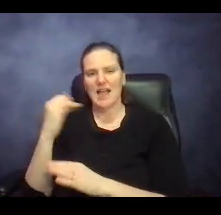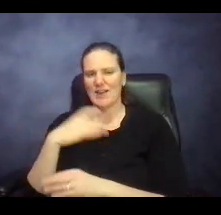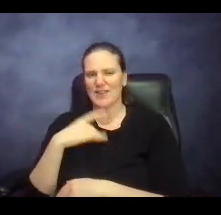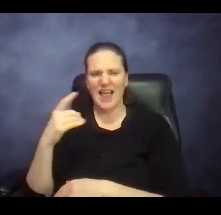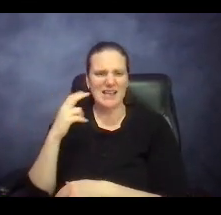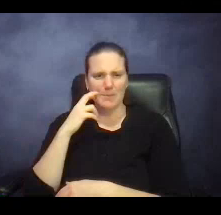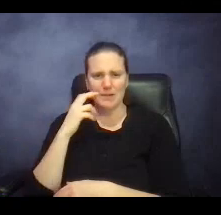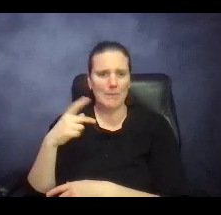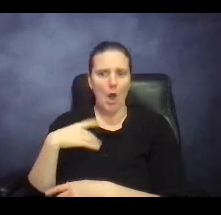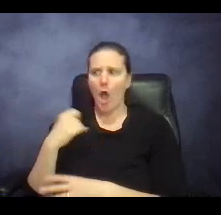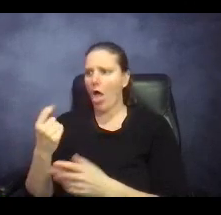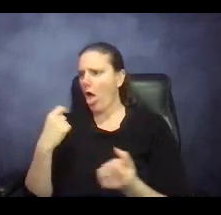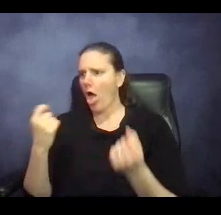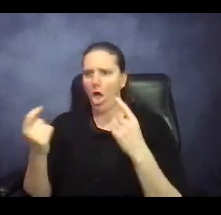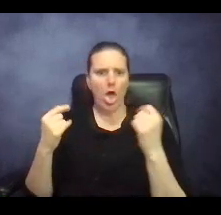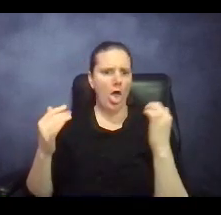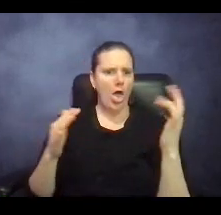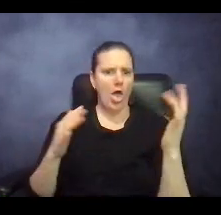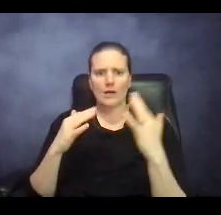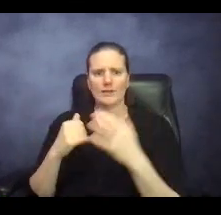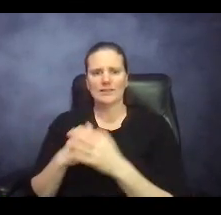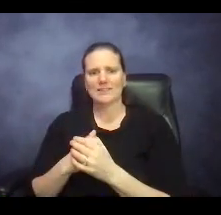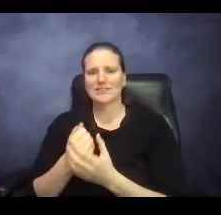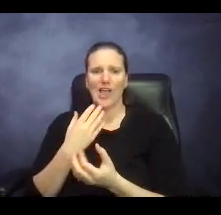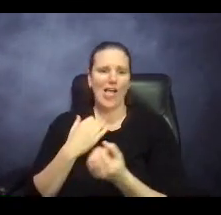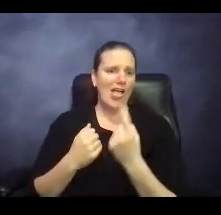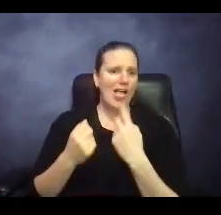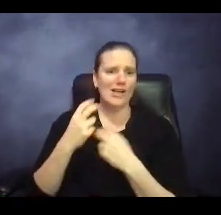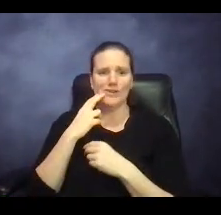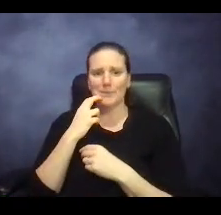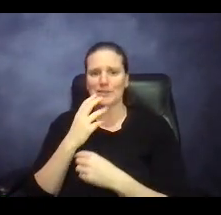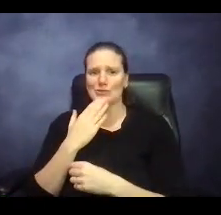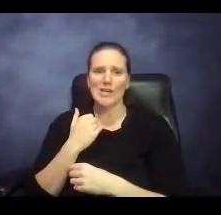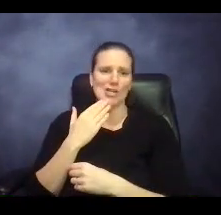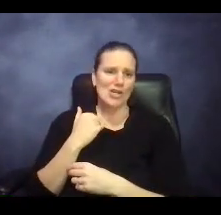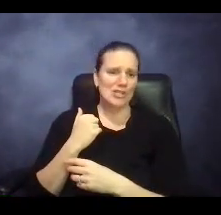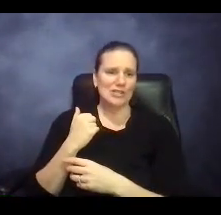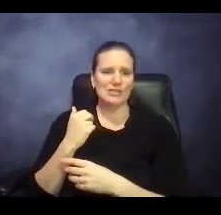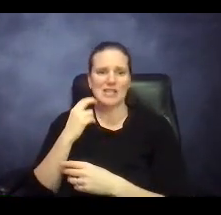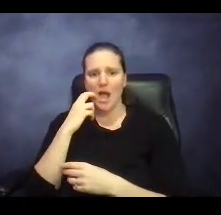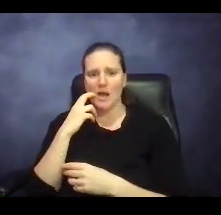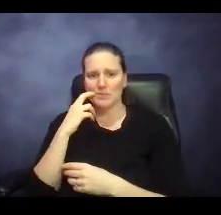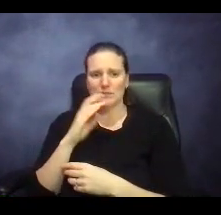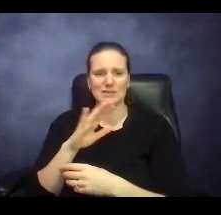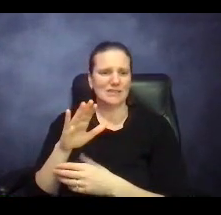'cause then people start taking gummies for everything and then you're like just eating sweeteners and gums and that's not great for your gut.